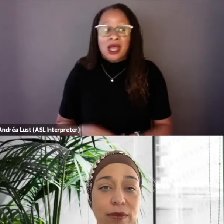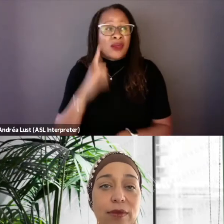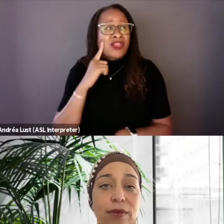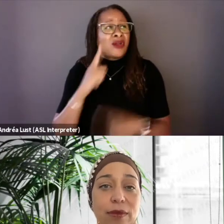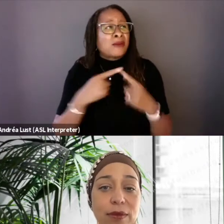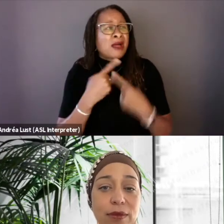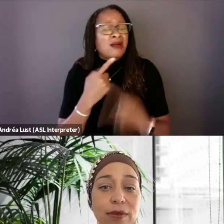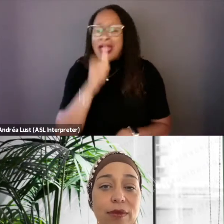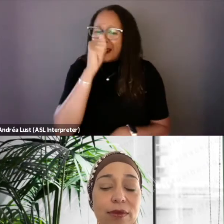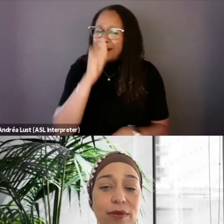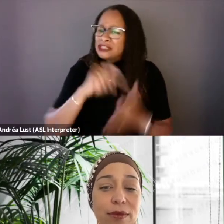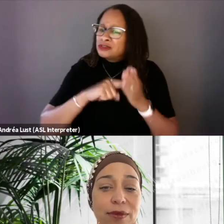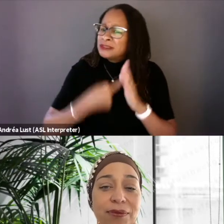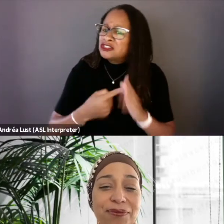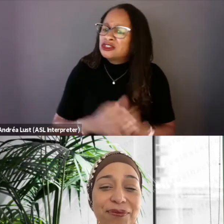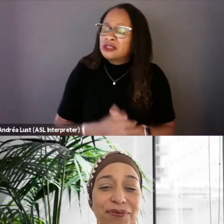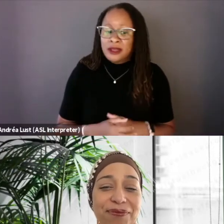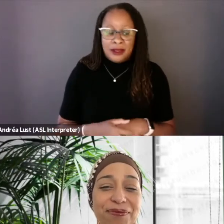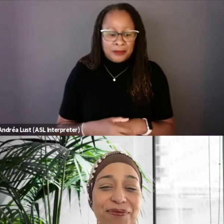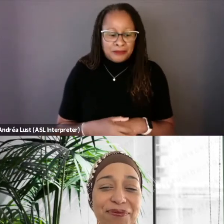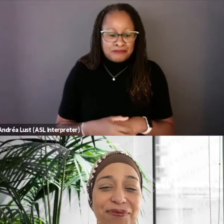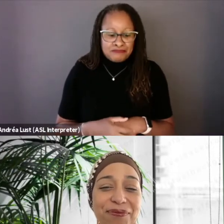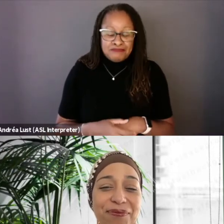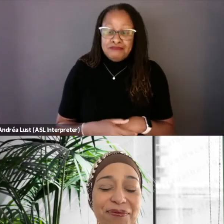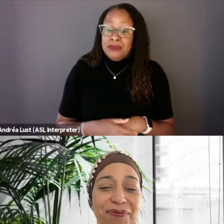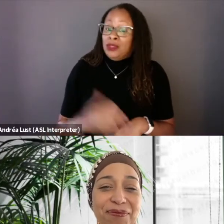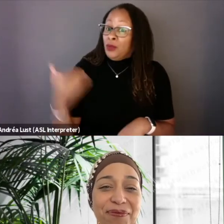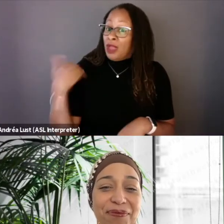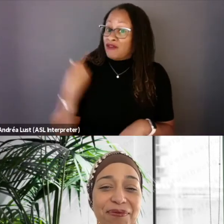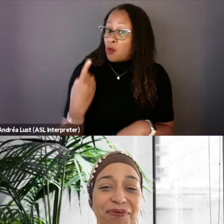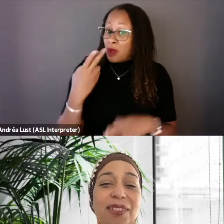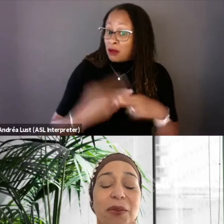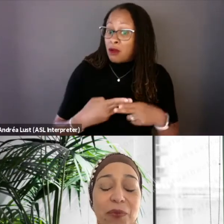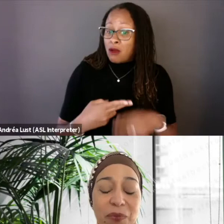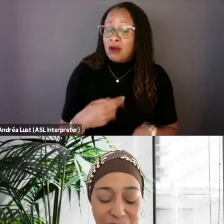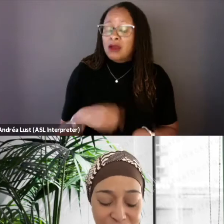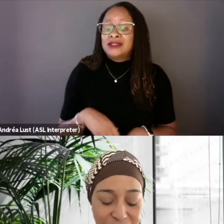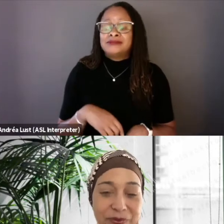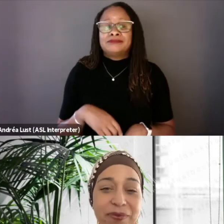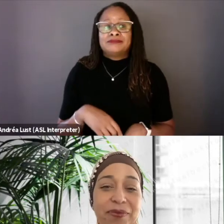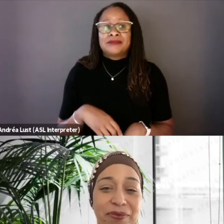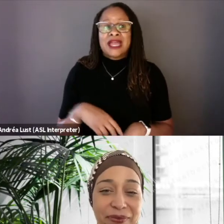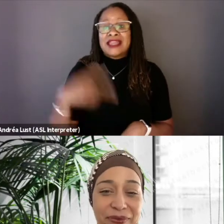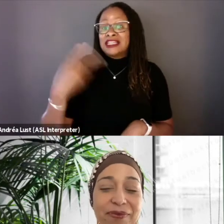there was this animation called, the history of Japan, that I was telling them about.